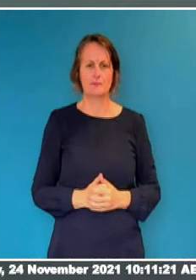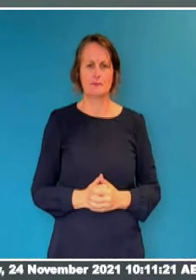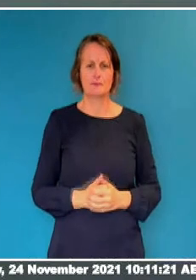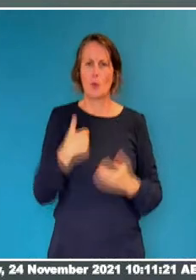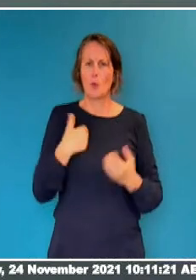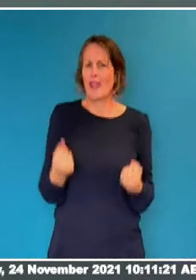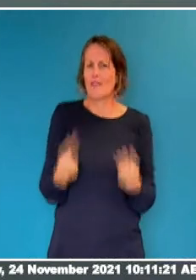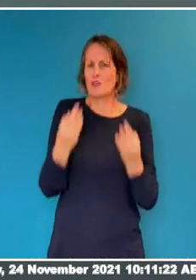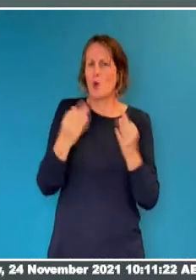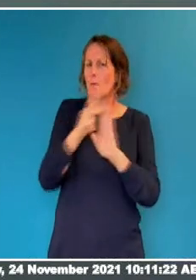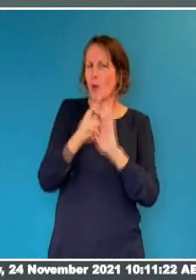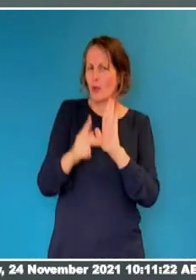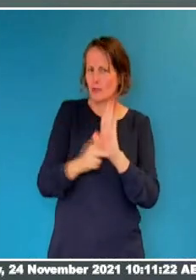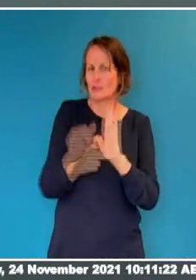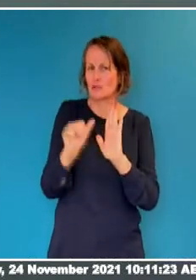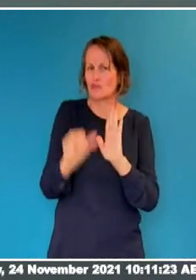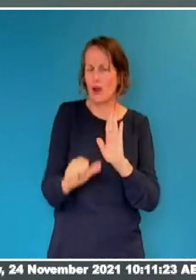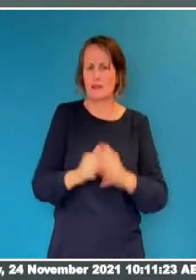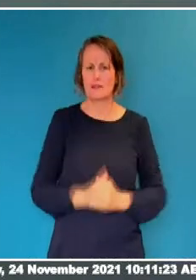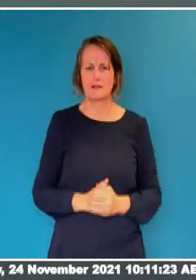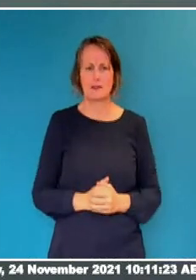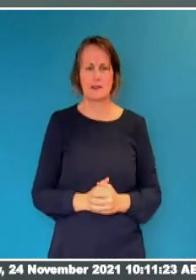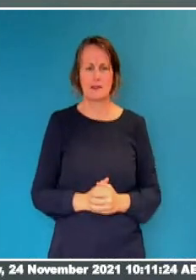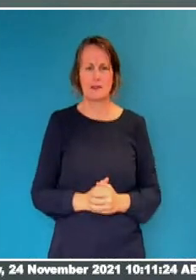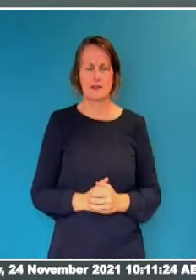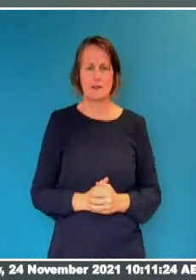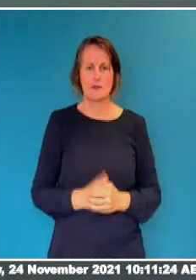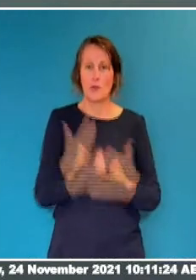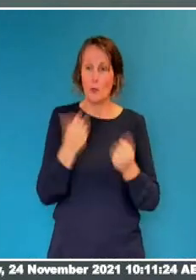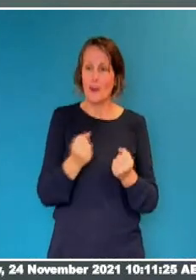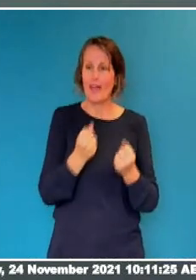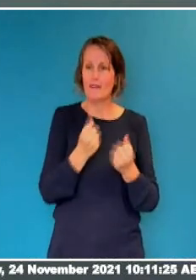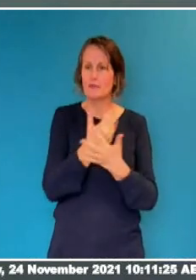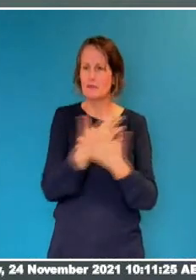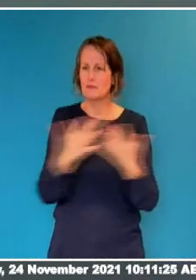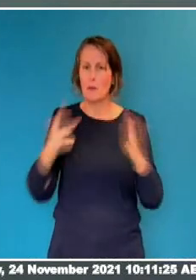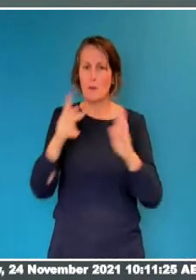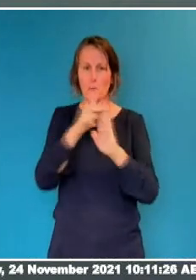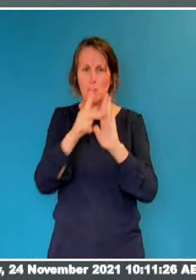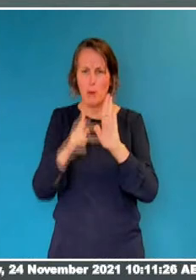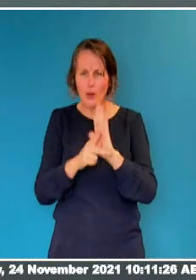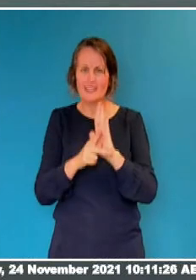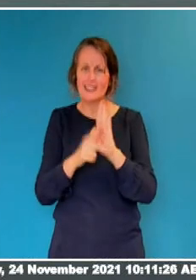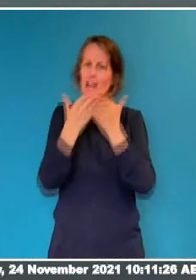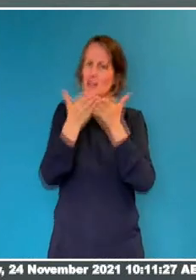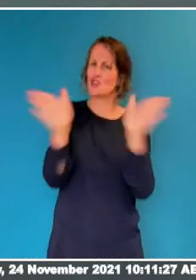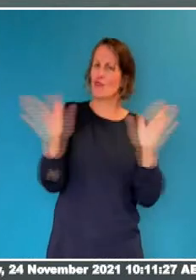We certainly have many policies of a more general nature that I think touch on those